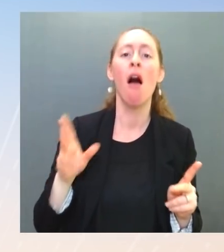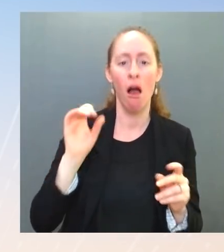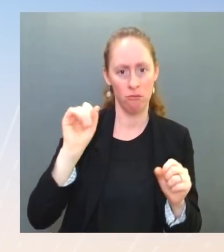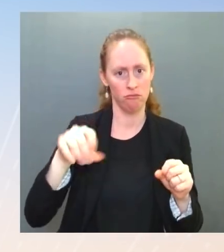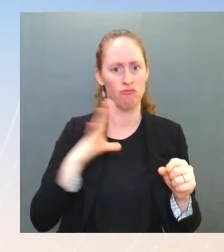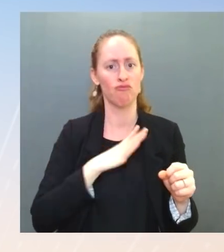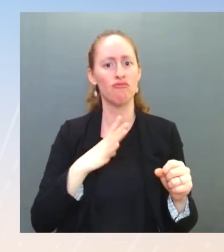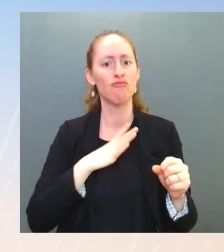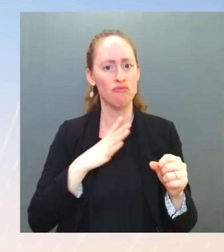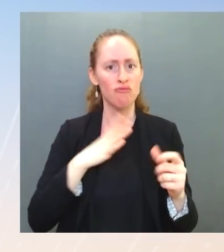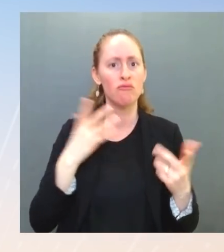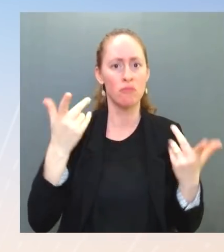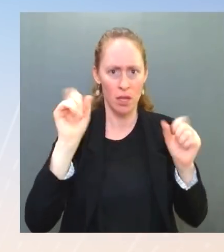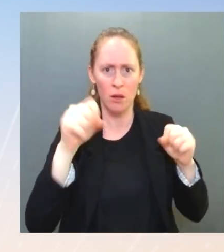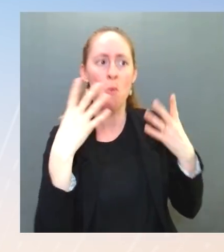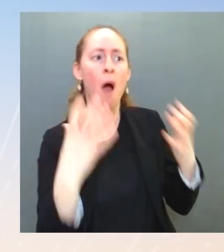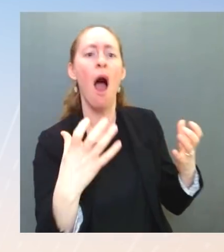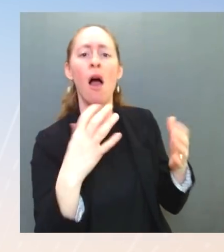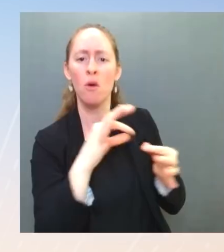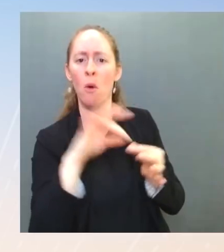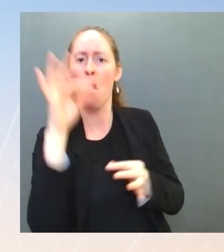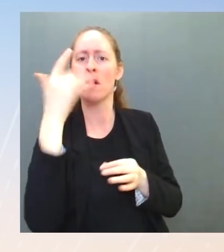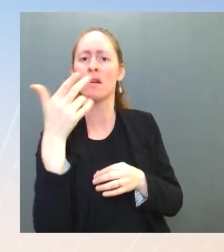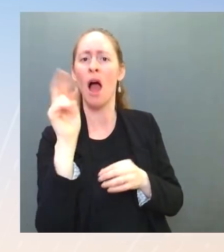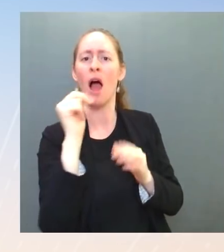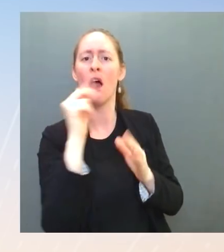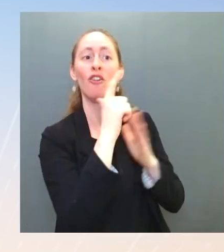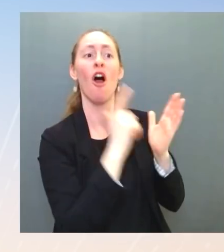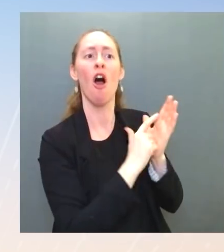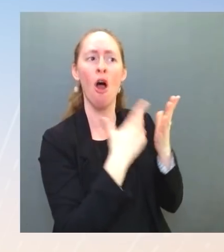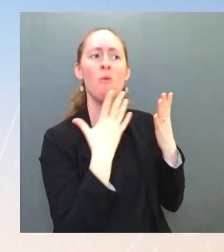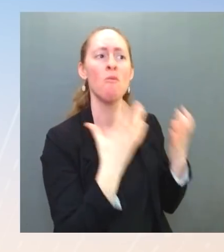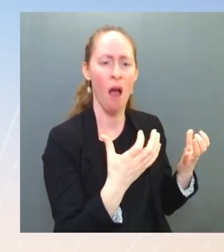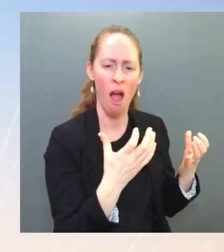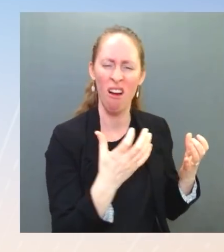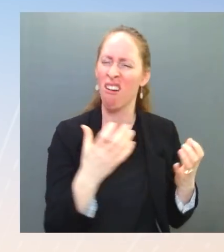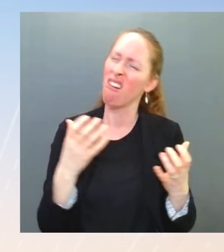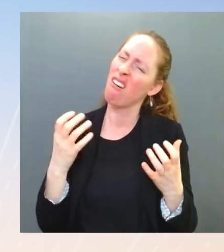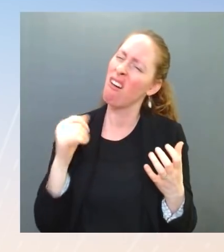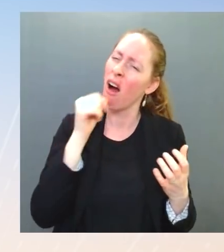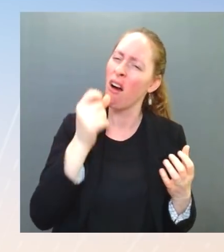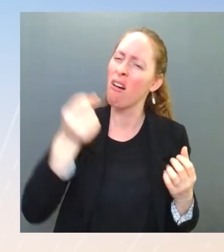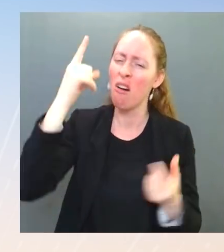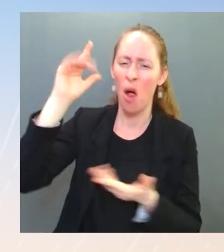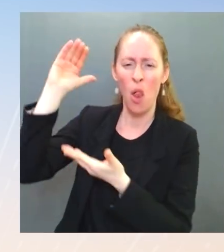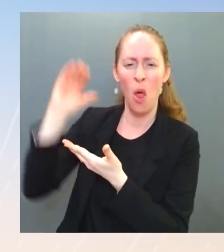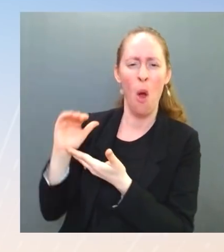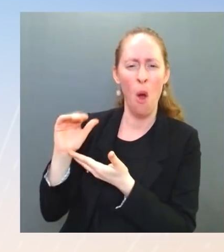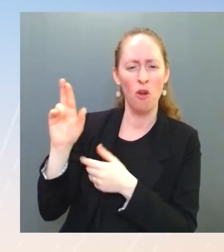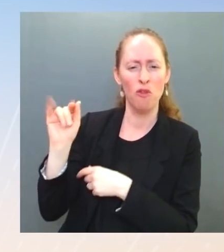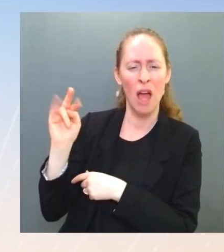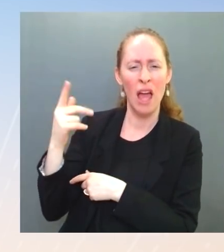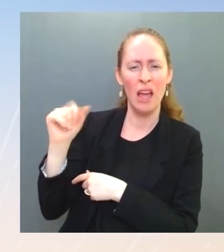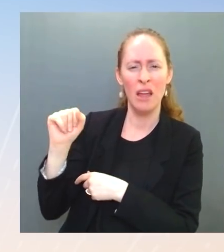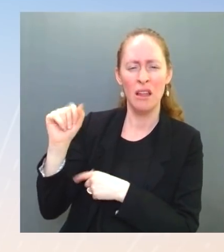moving forward, from the events today? Ms. Psaki: I would first say that there's nothing the president would love more than signing background check legislation into law.